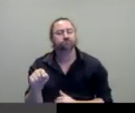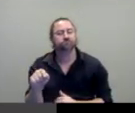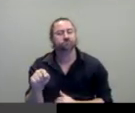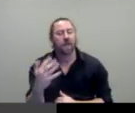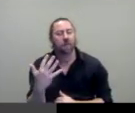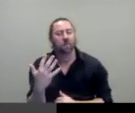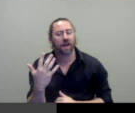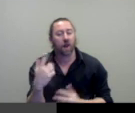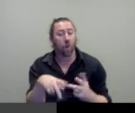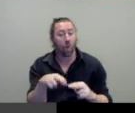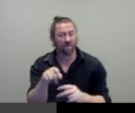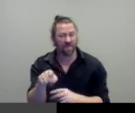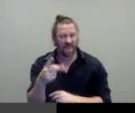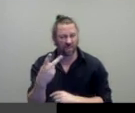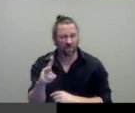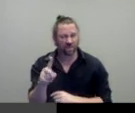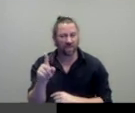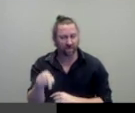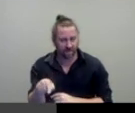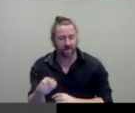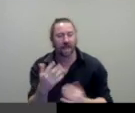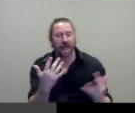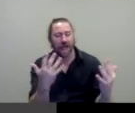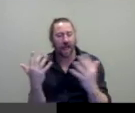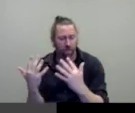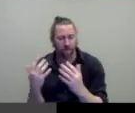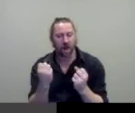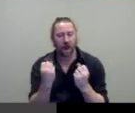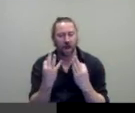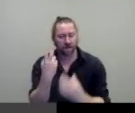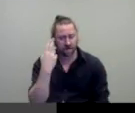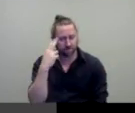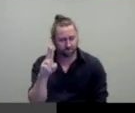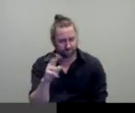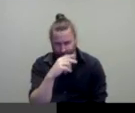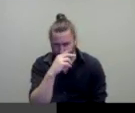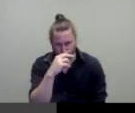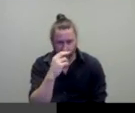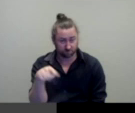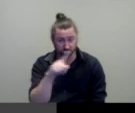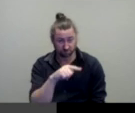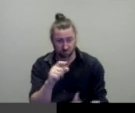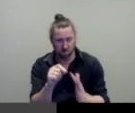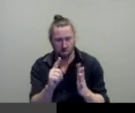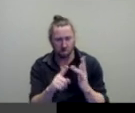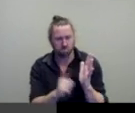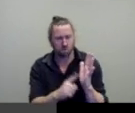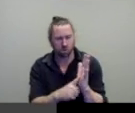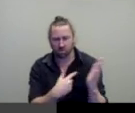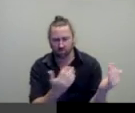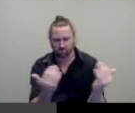do you think are untitled I'll give you a moment to ponder that question